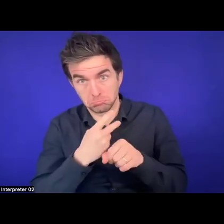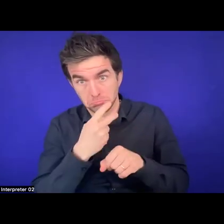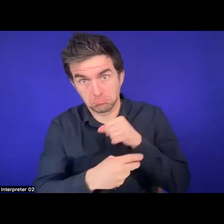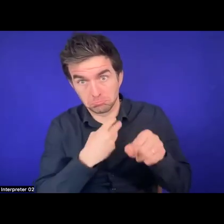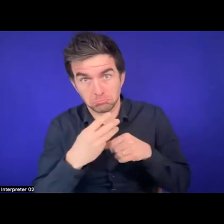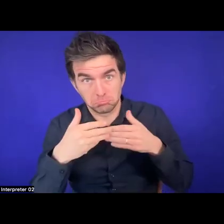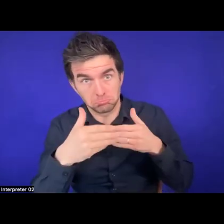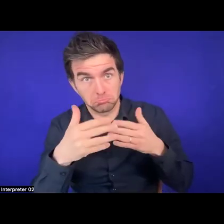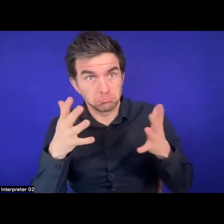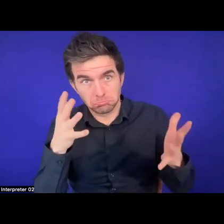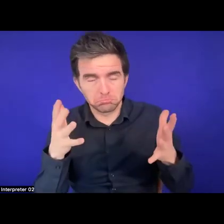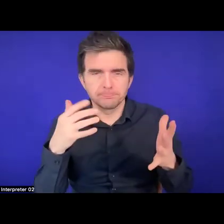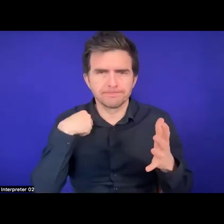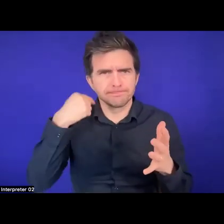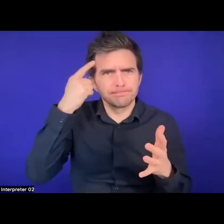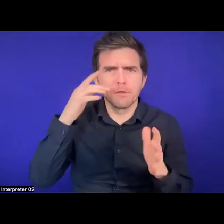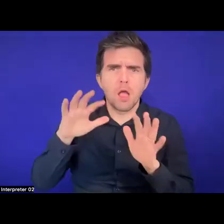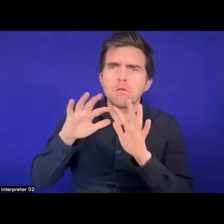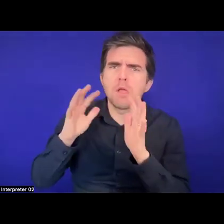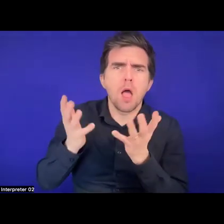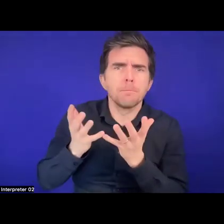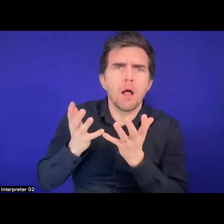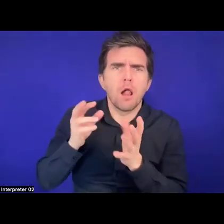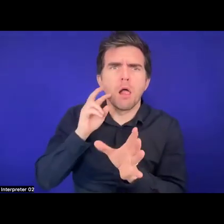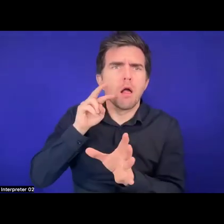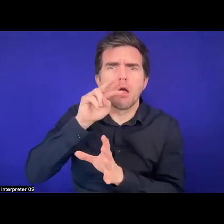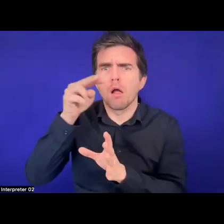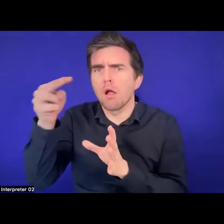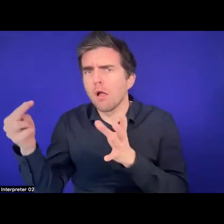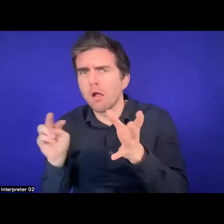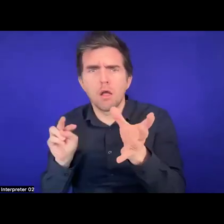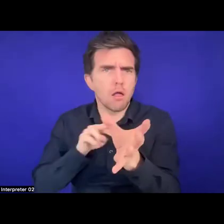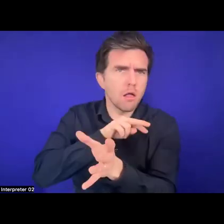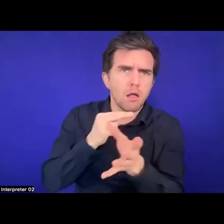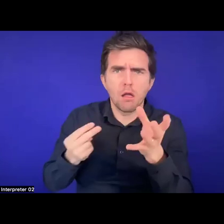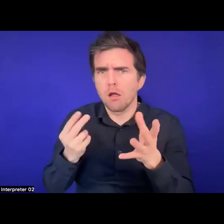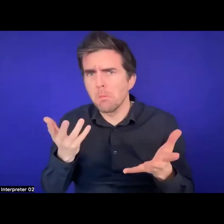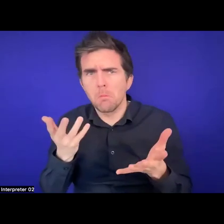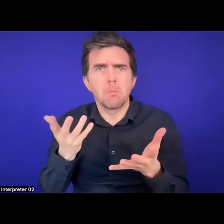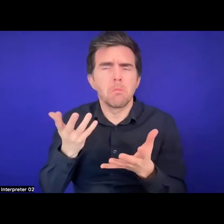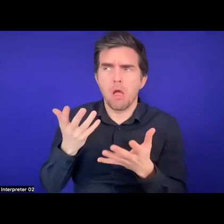disabilities. Yeah, so mostly these are some of the topics that you work on, but